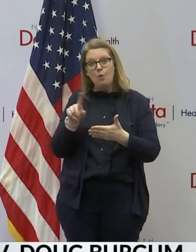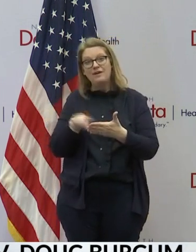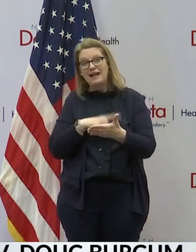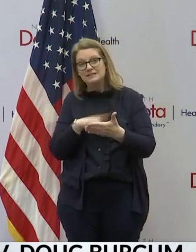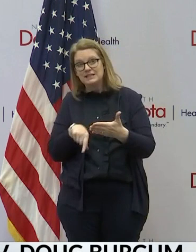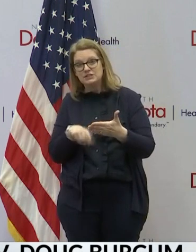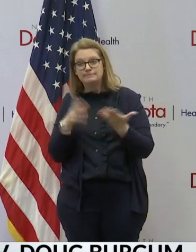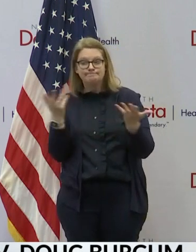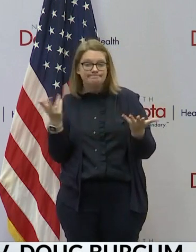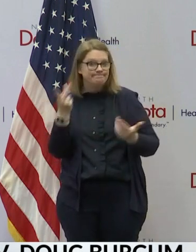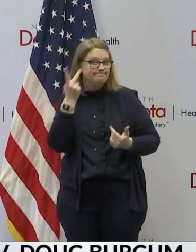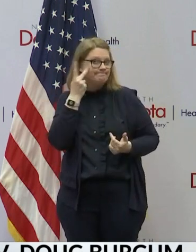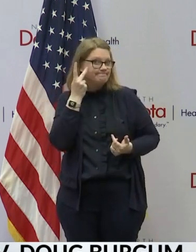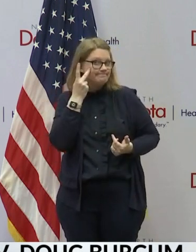THESE MEETINGS ARE ALWAYS